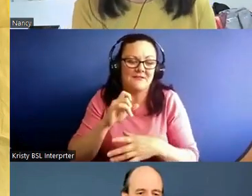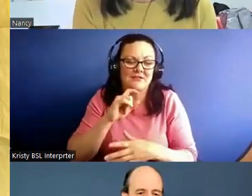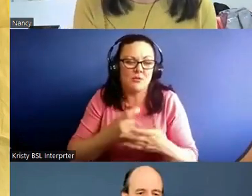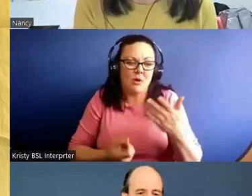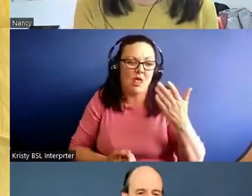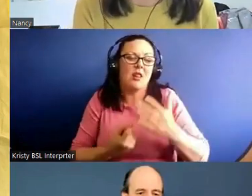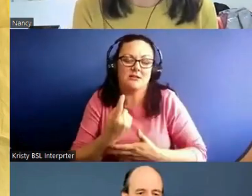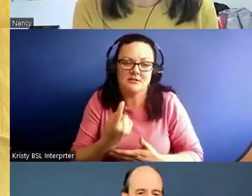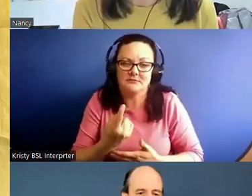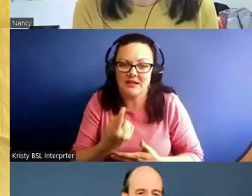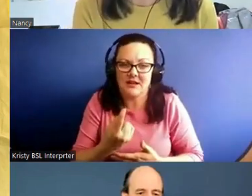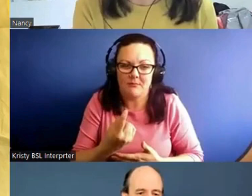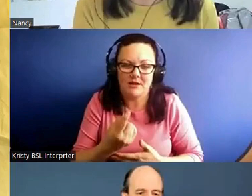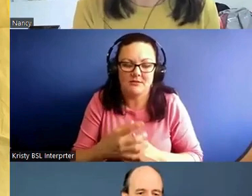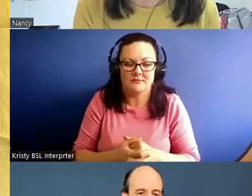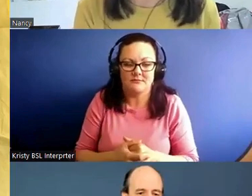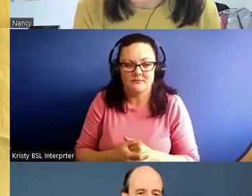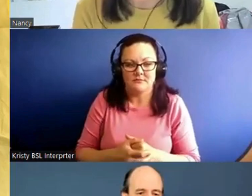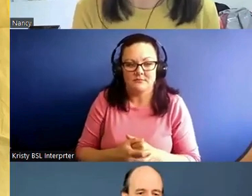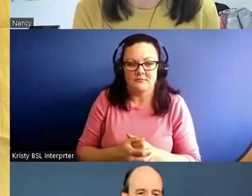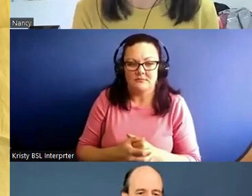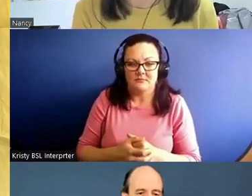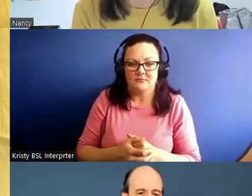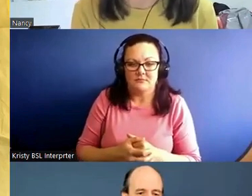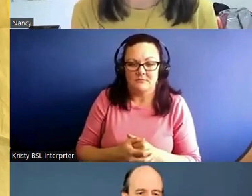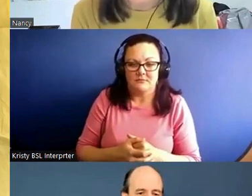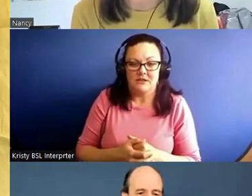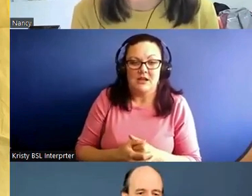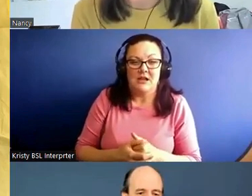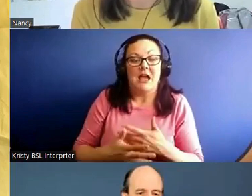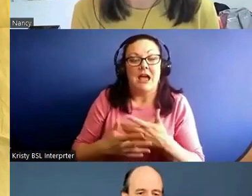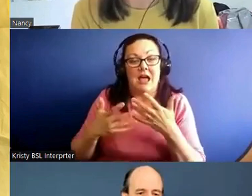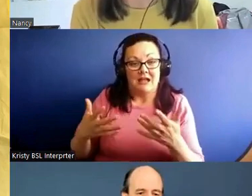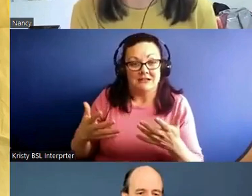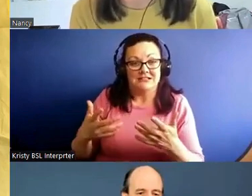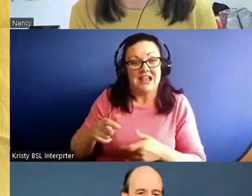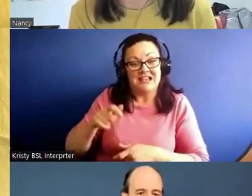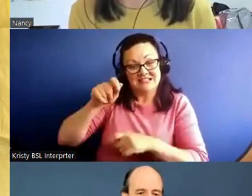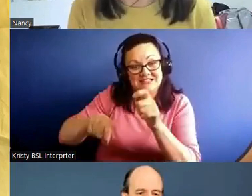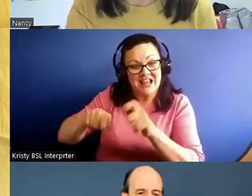what extent are all stakeholders included in deciding on the